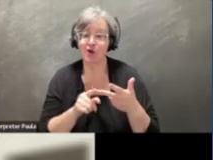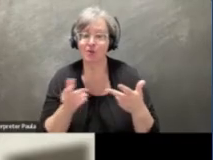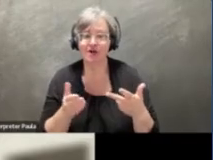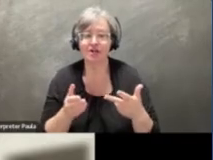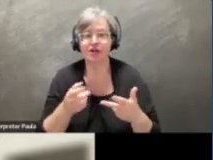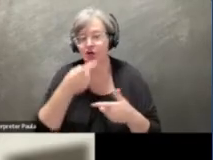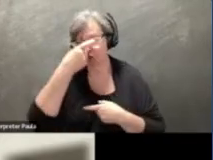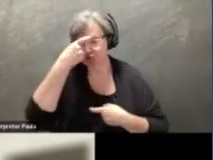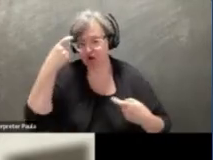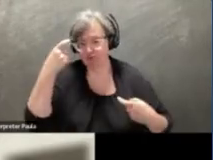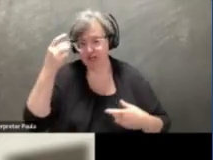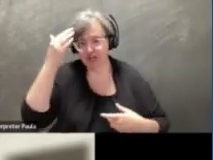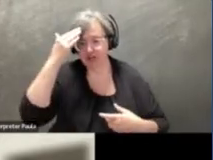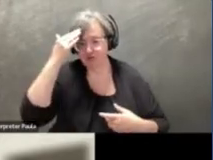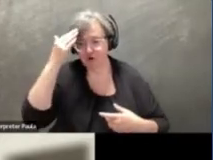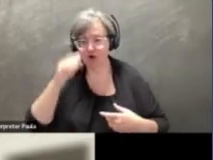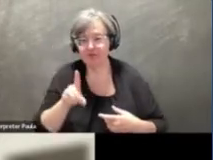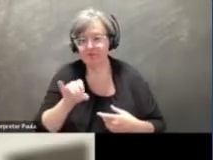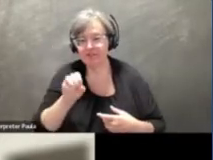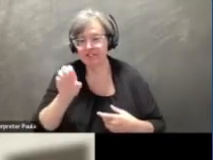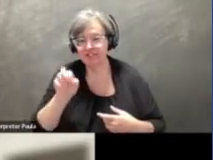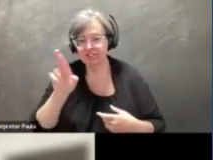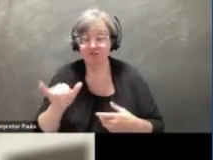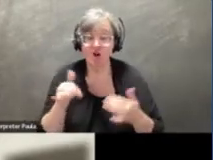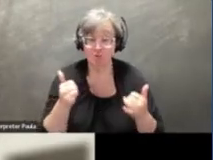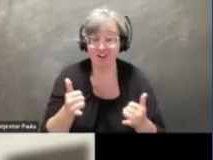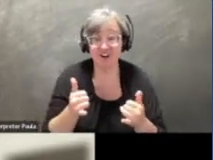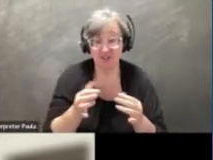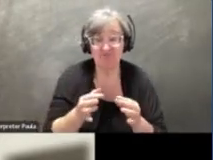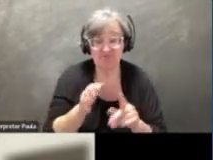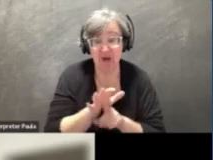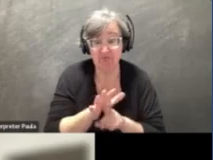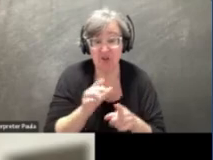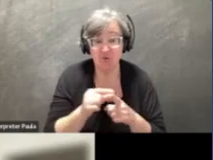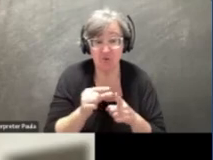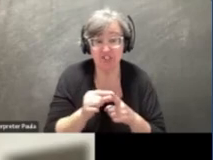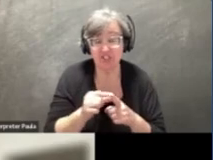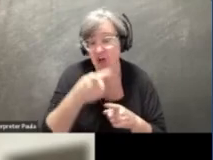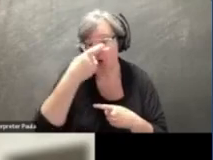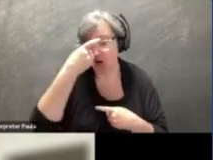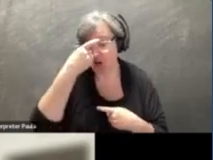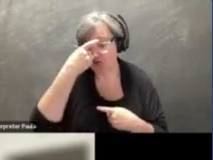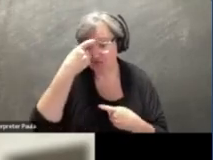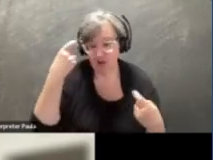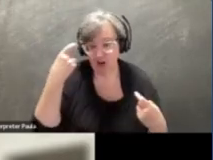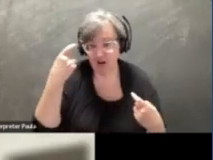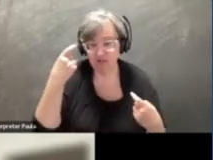Okay? Trauma-informed care. Big buzzwords right now, and you know, we are living in an age of universal trauma. One of the